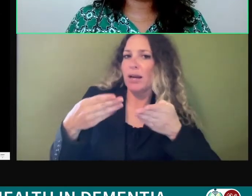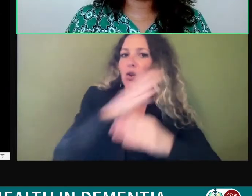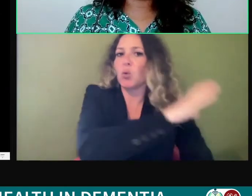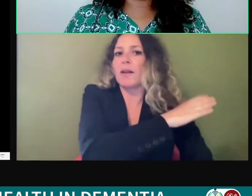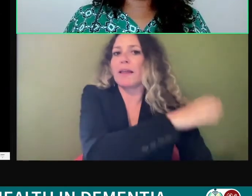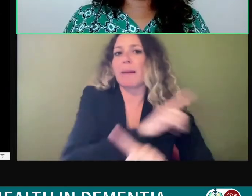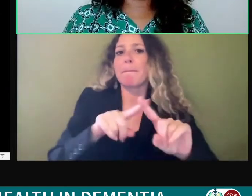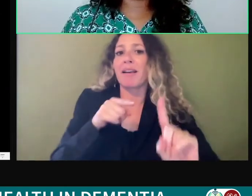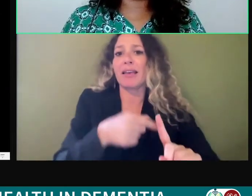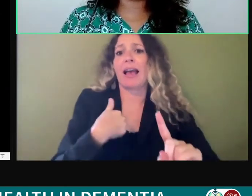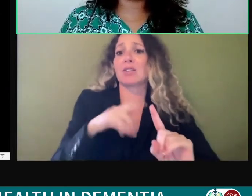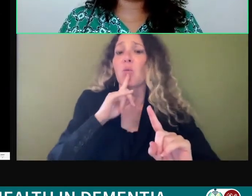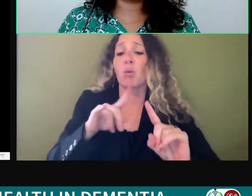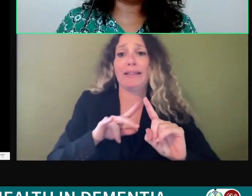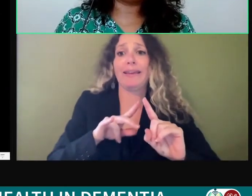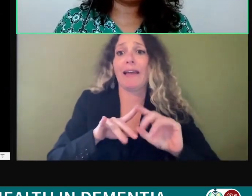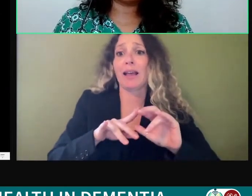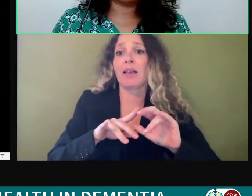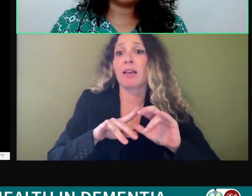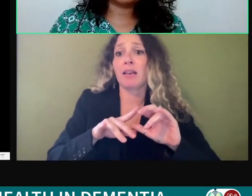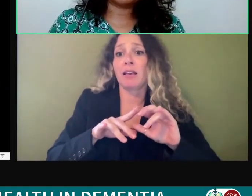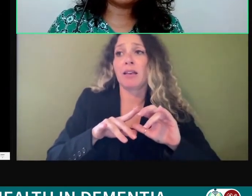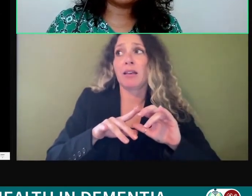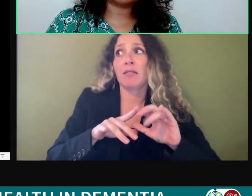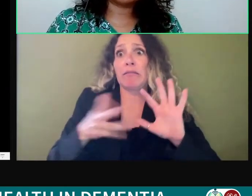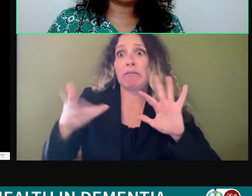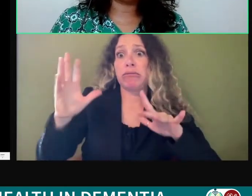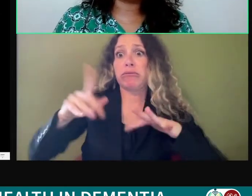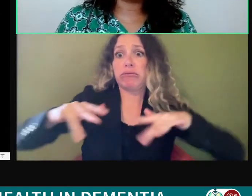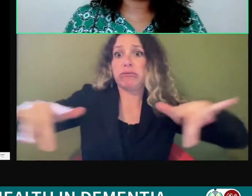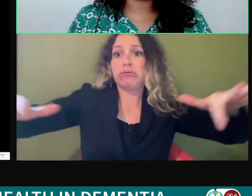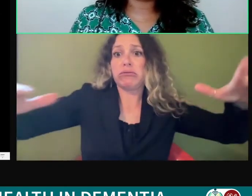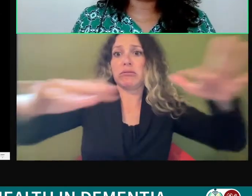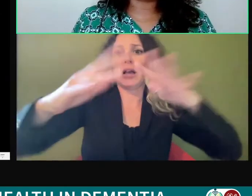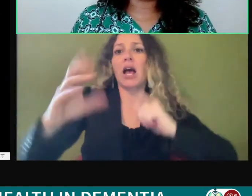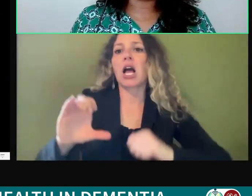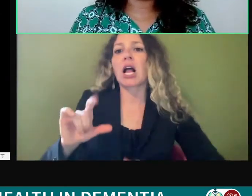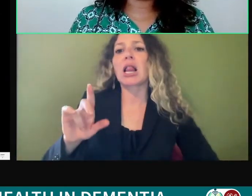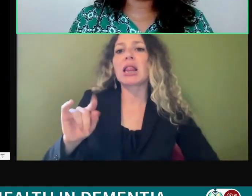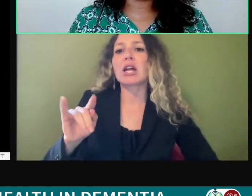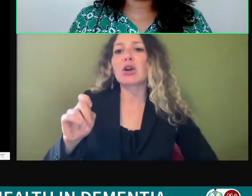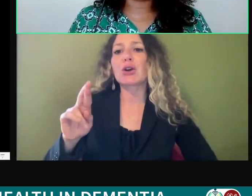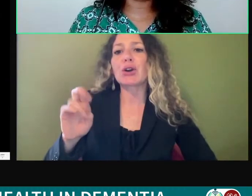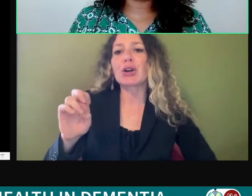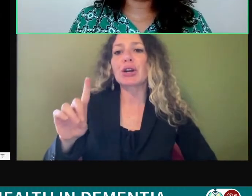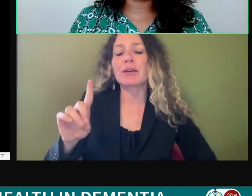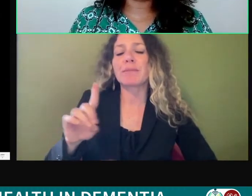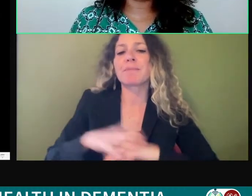home that I think he's somewhat embarrassed about. I think that for me, a video visit would be much,